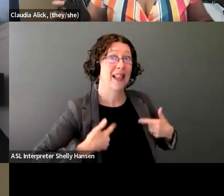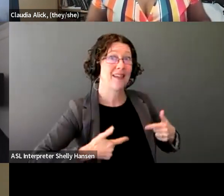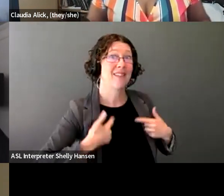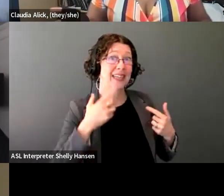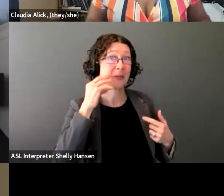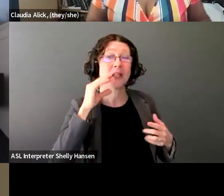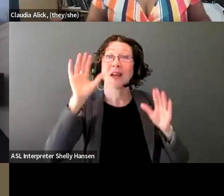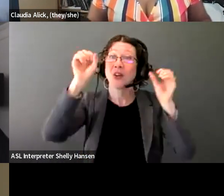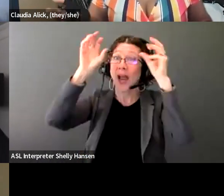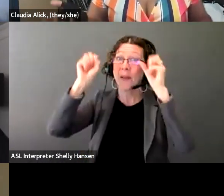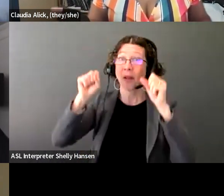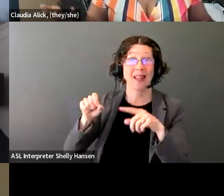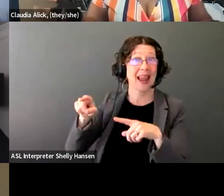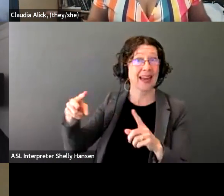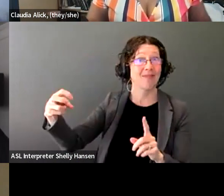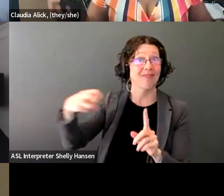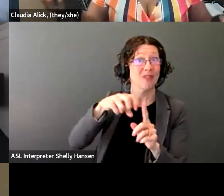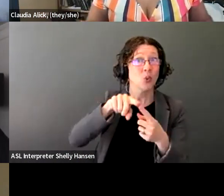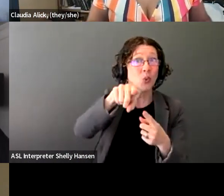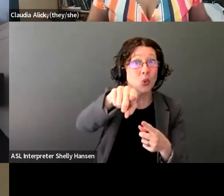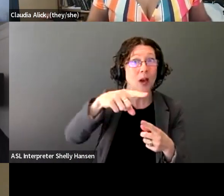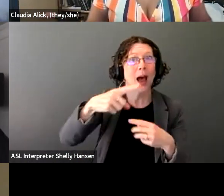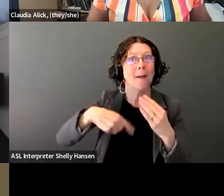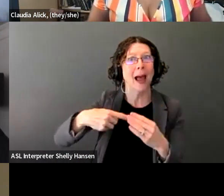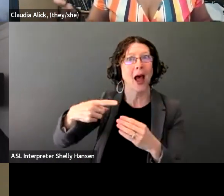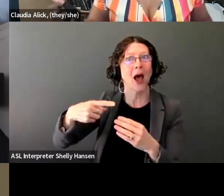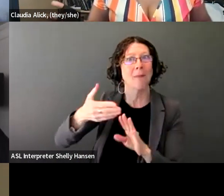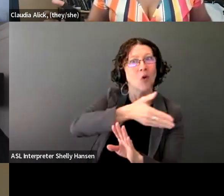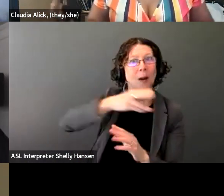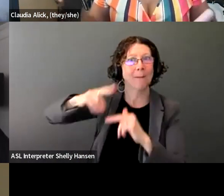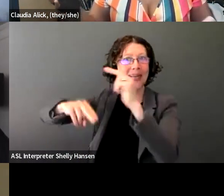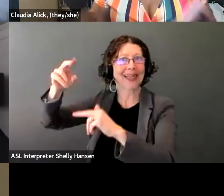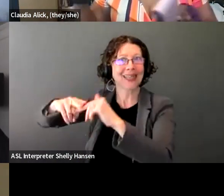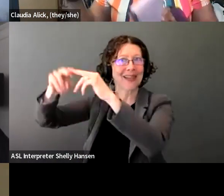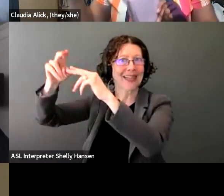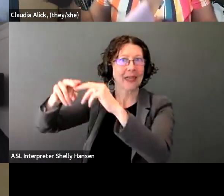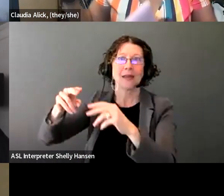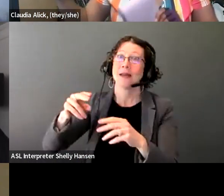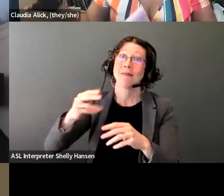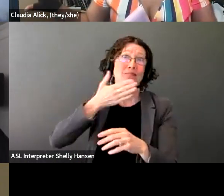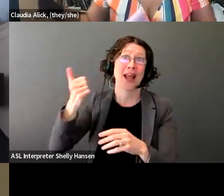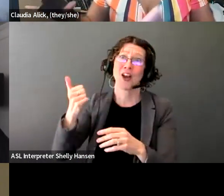It's easier to build something right the first time rather than try to fix it after you are done making it.